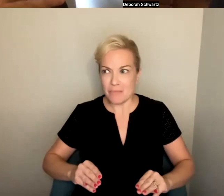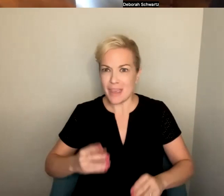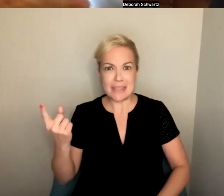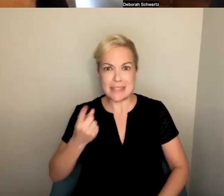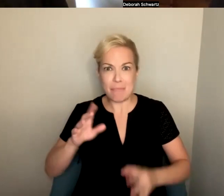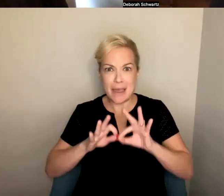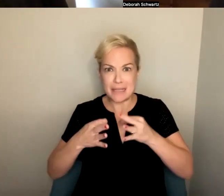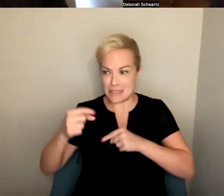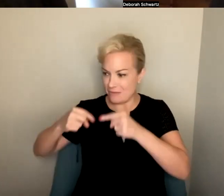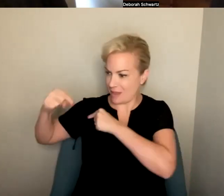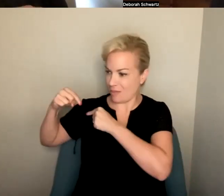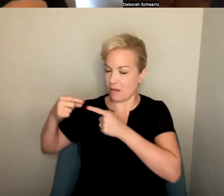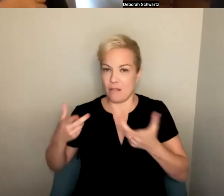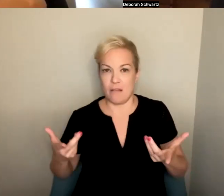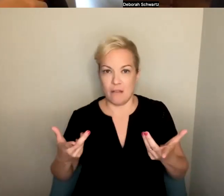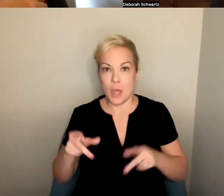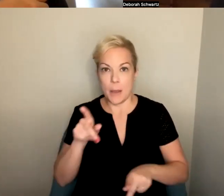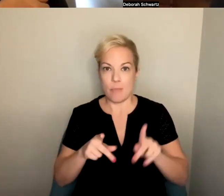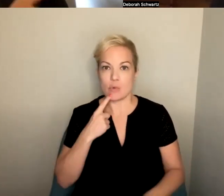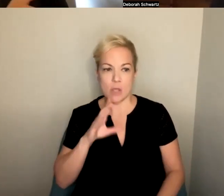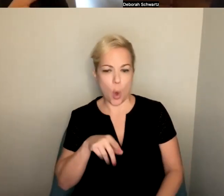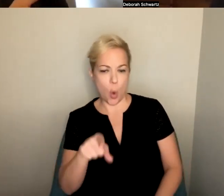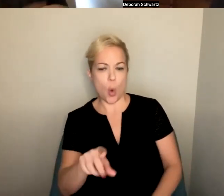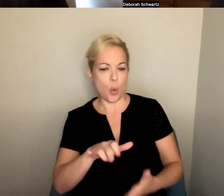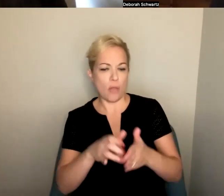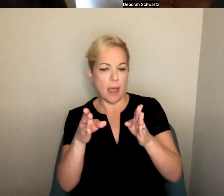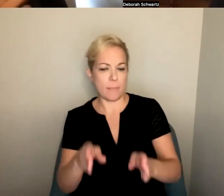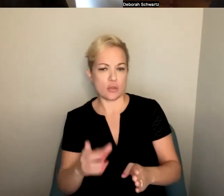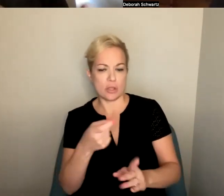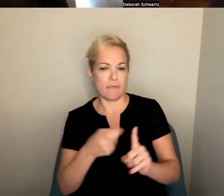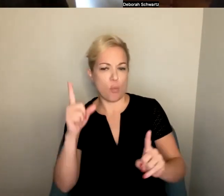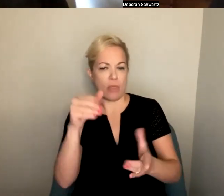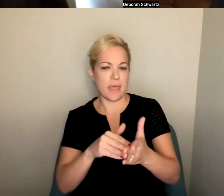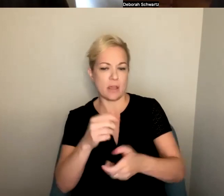be able to name that individual from, you know, a thousand years ago - who's gonna have that memory.